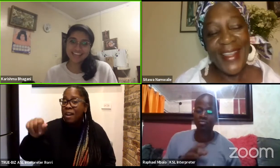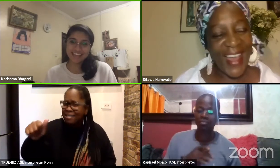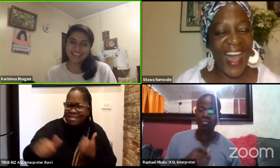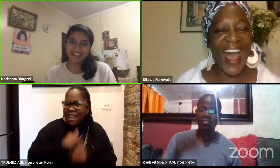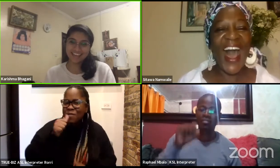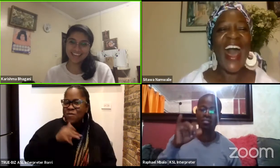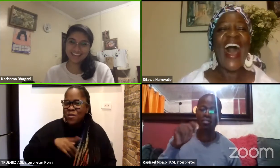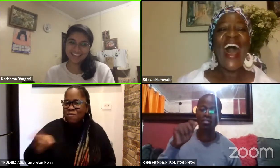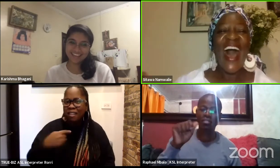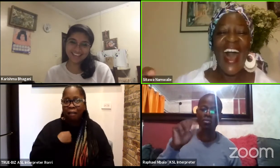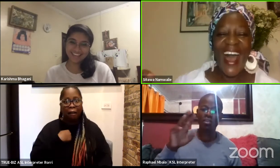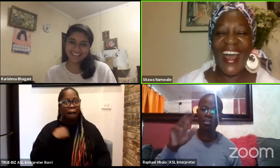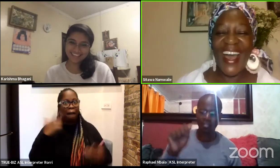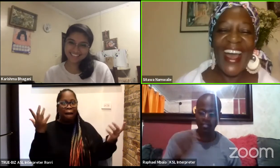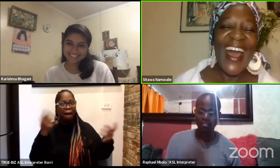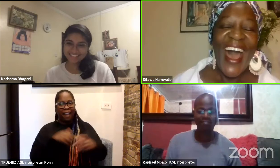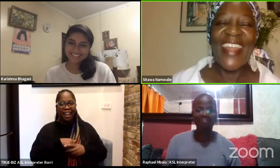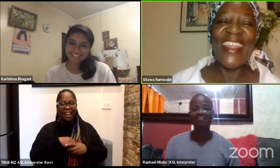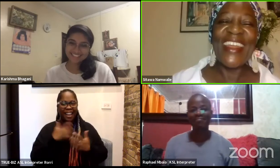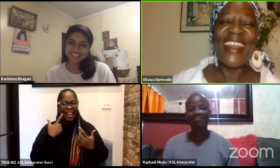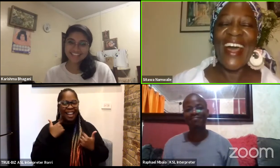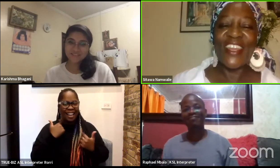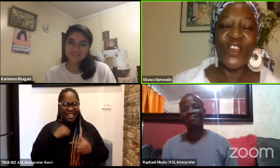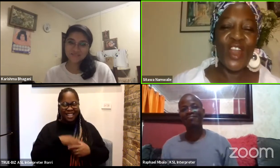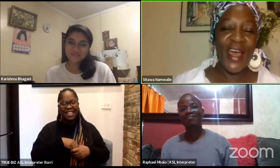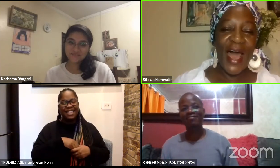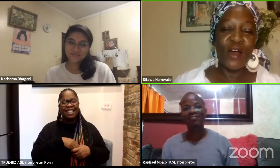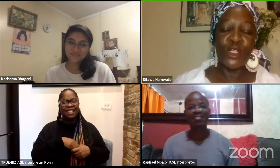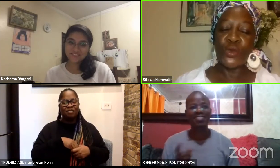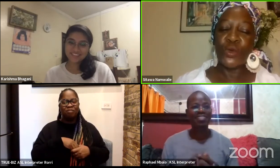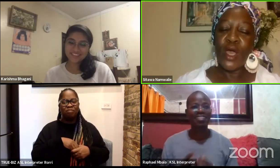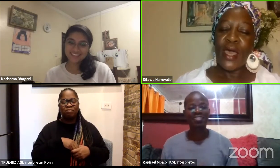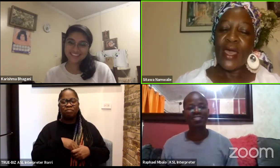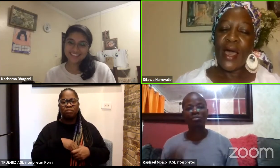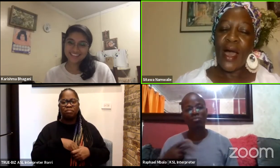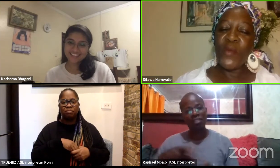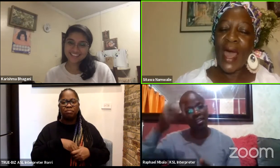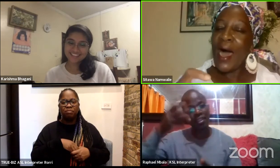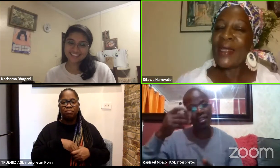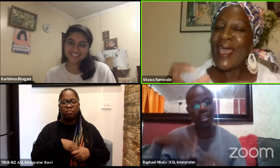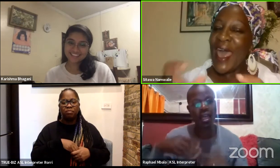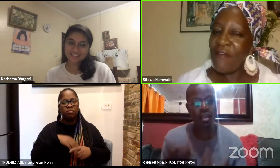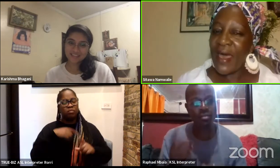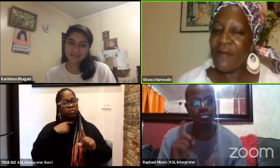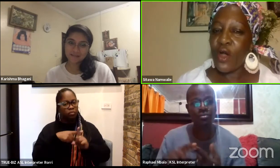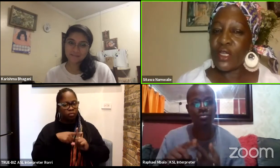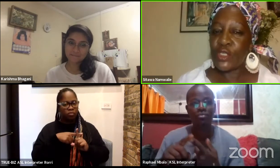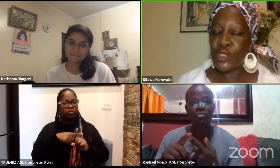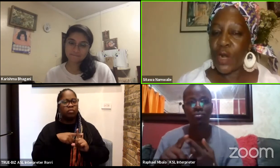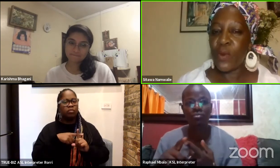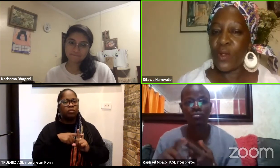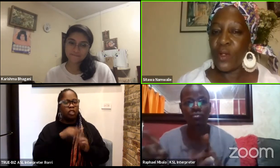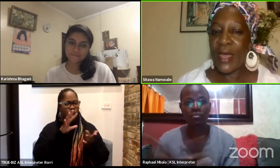(Karishma and Sitawa laugh) And then you learn how to... I mean, I hardly ever ever got into trouble.